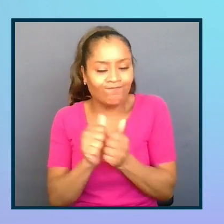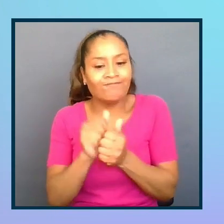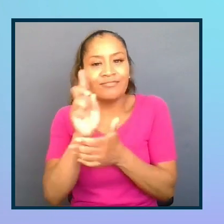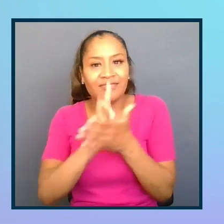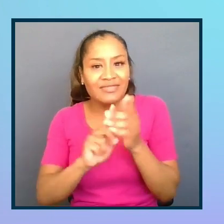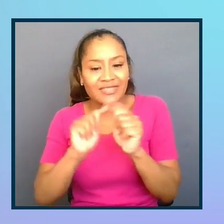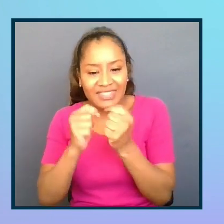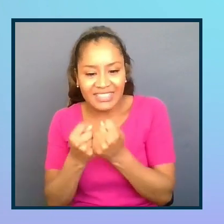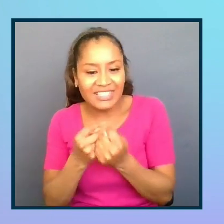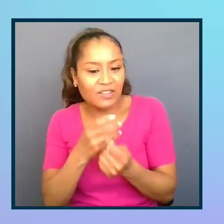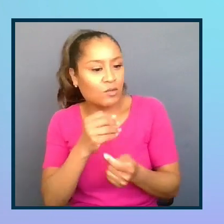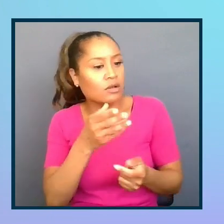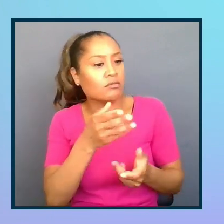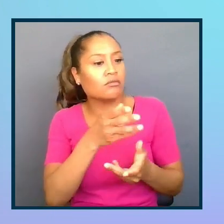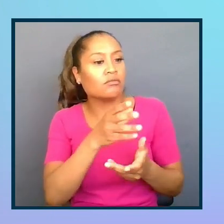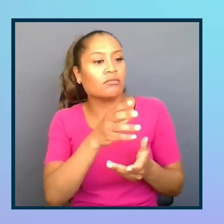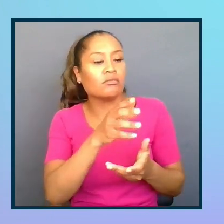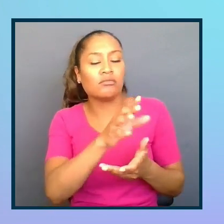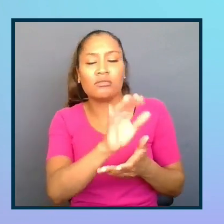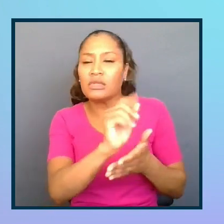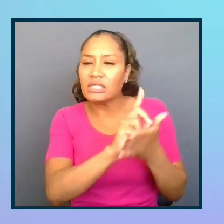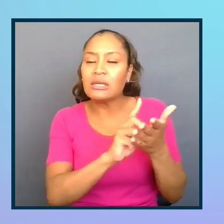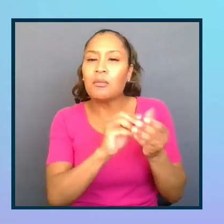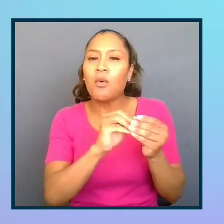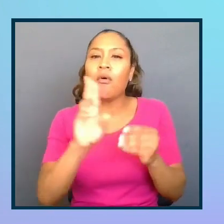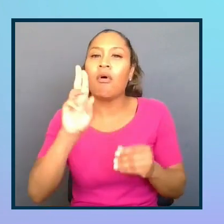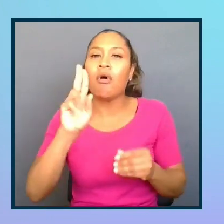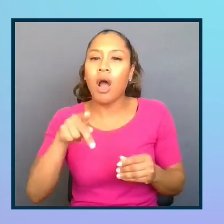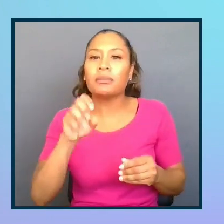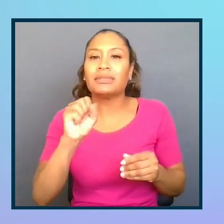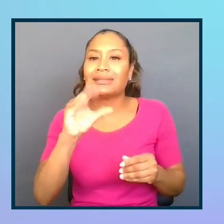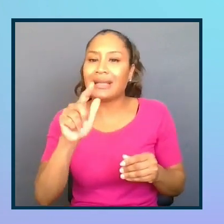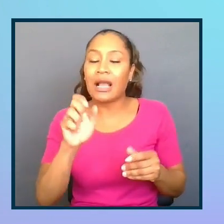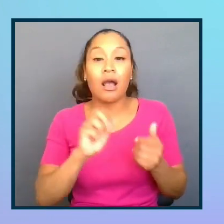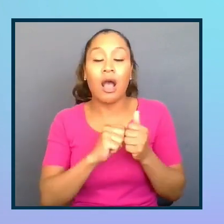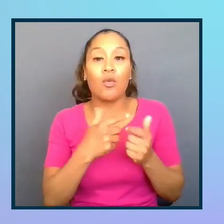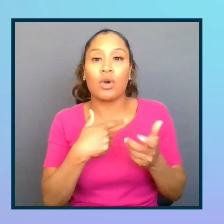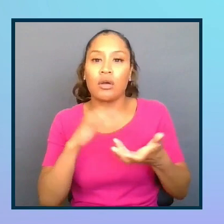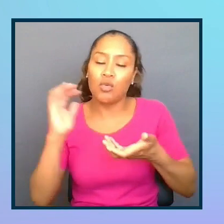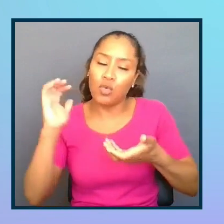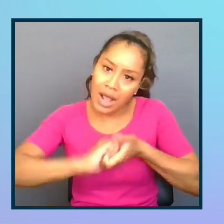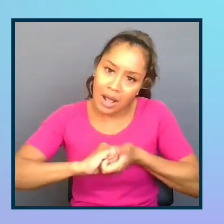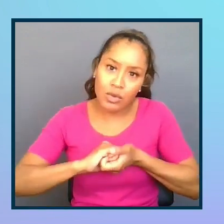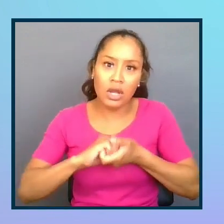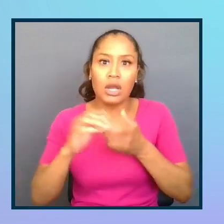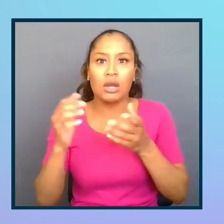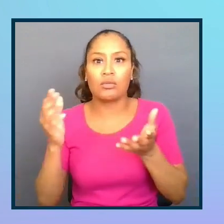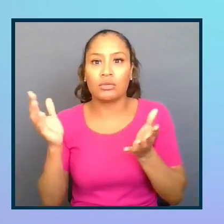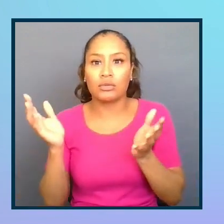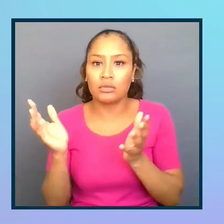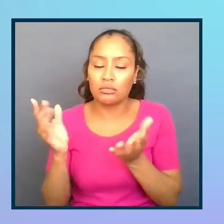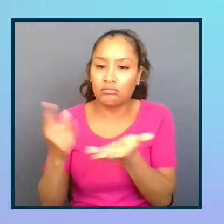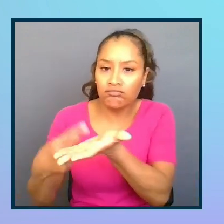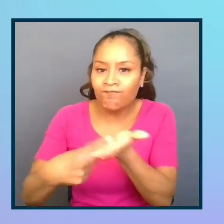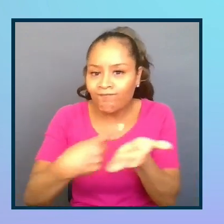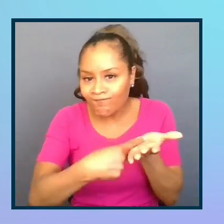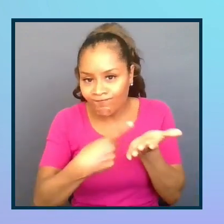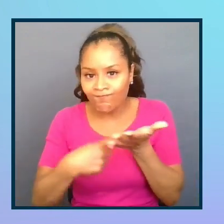to upscale by collaboration and talking and making sure that specs and features